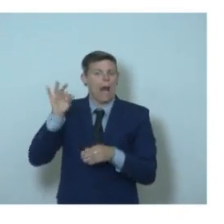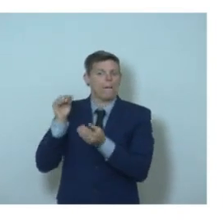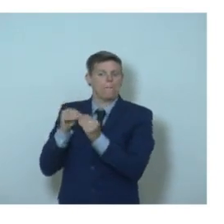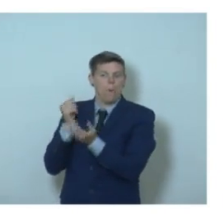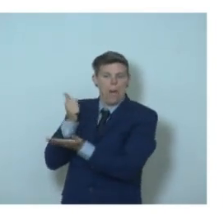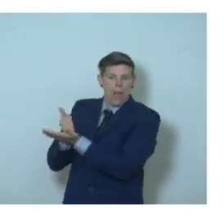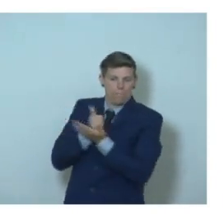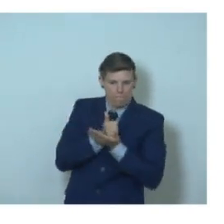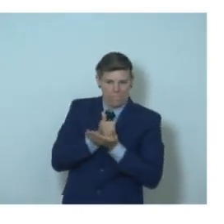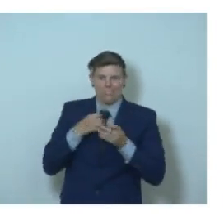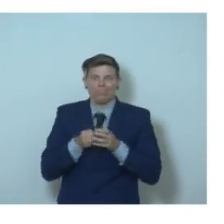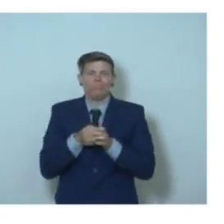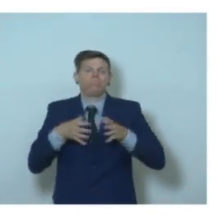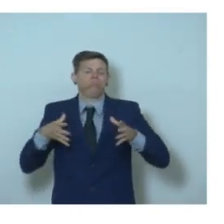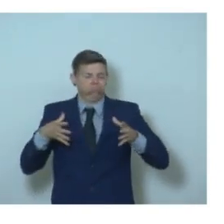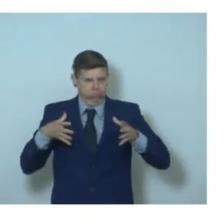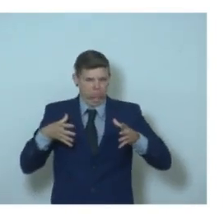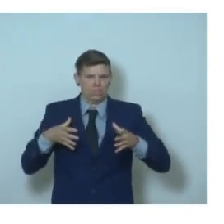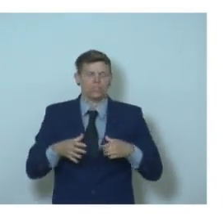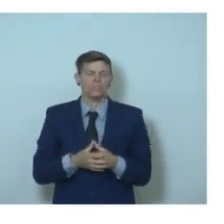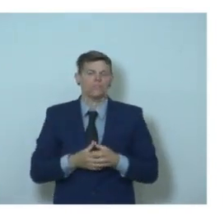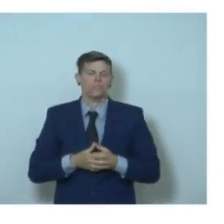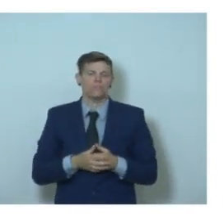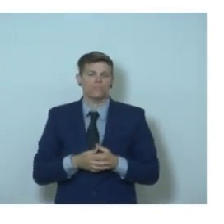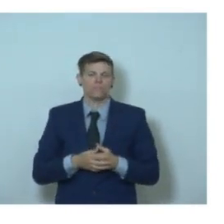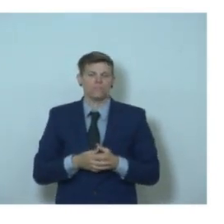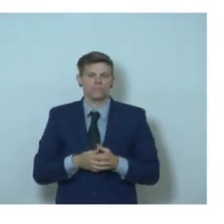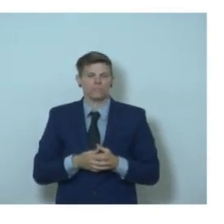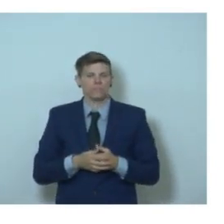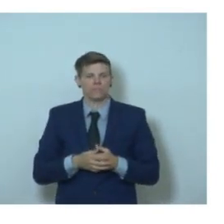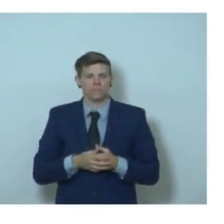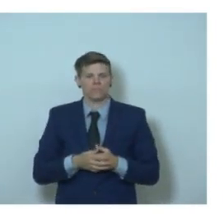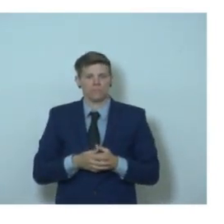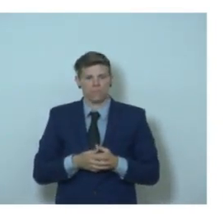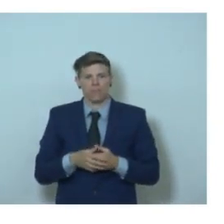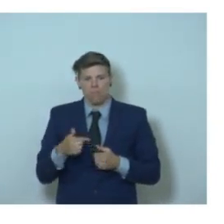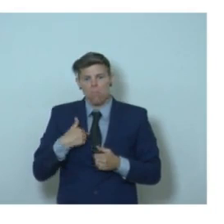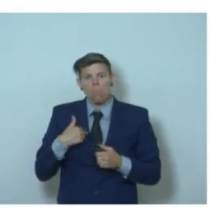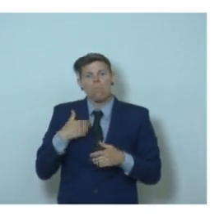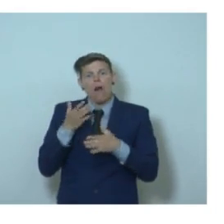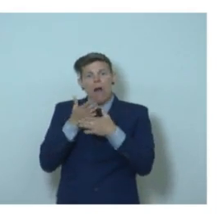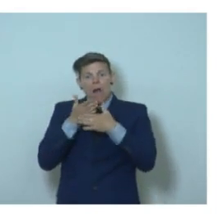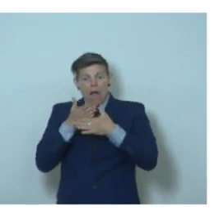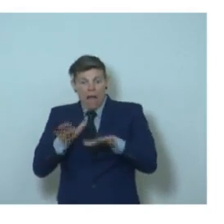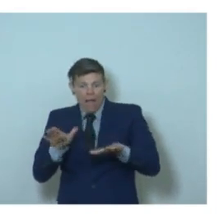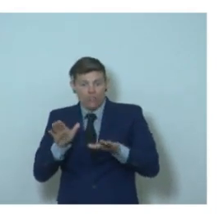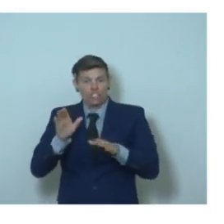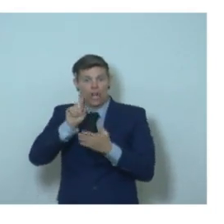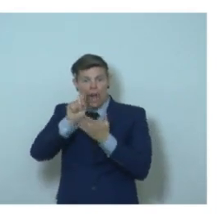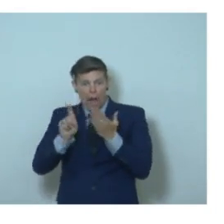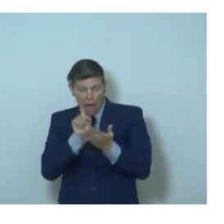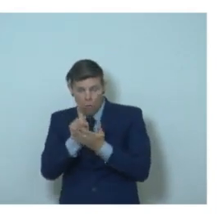WE ARE NOW GETTING AUTOMATED DATA, WHICH IS GREAT. WE HAVE A THE CURRENT STATUS.